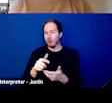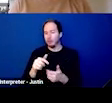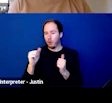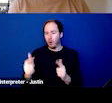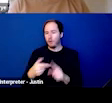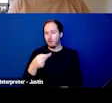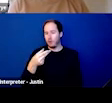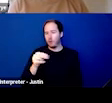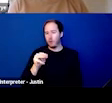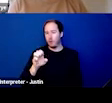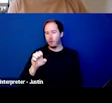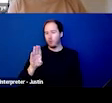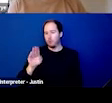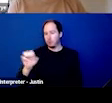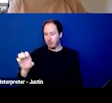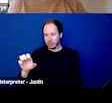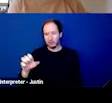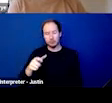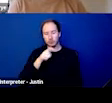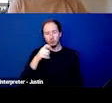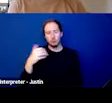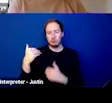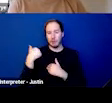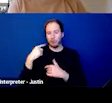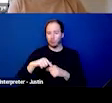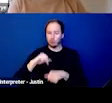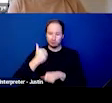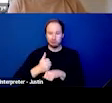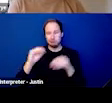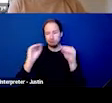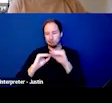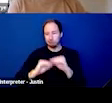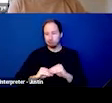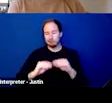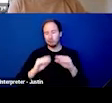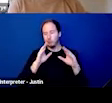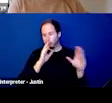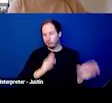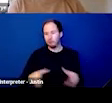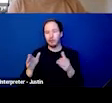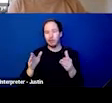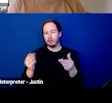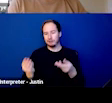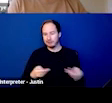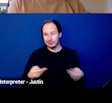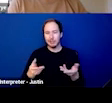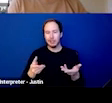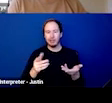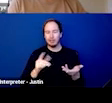They are responsible putting all of this together and facilitating it. And it's just been a real pleasure